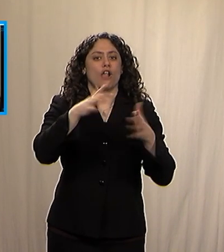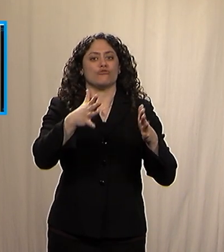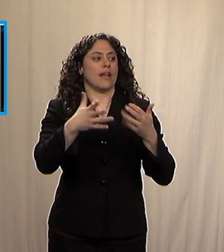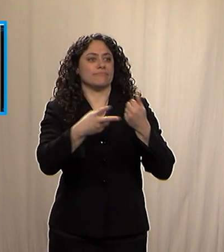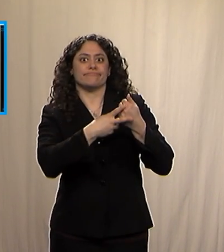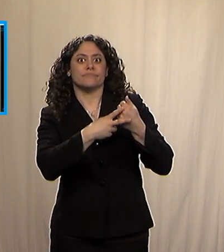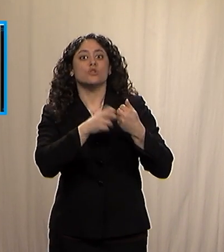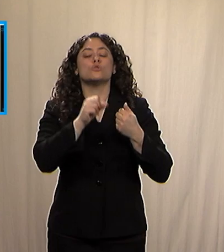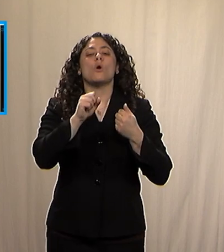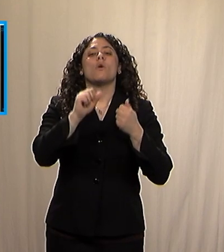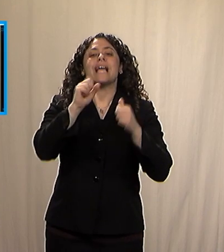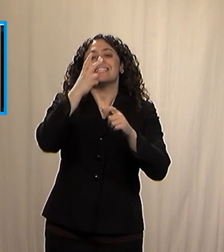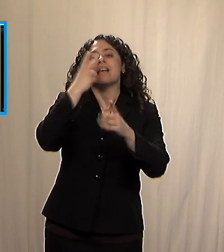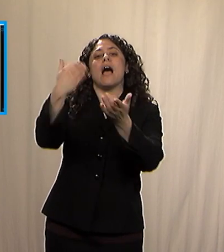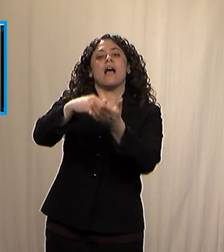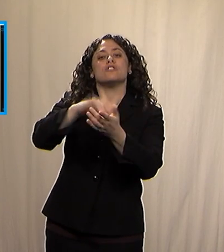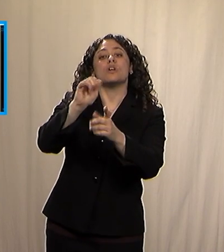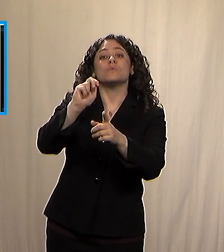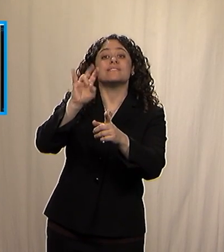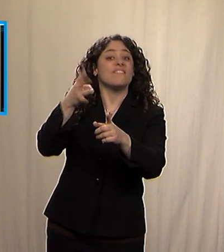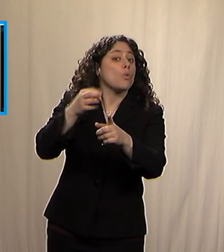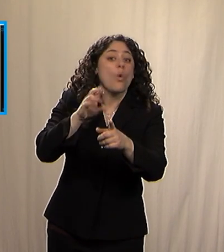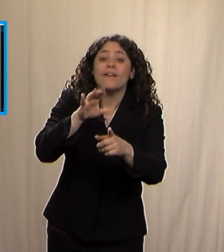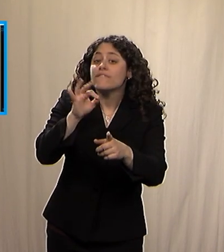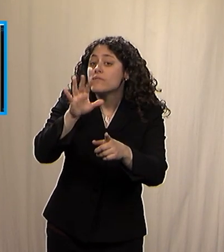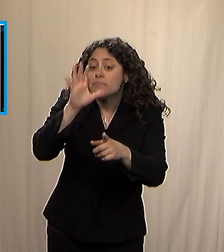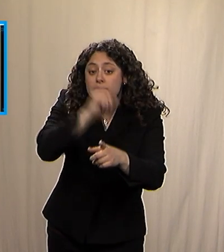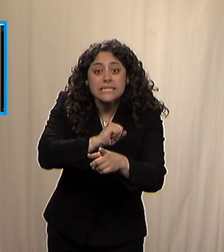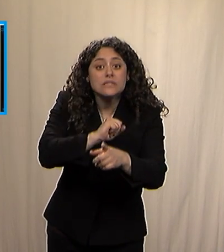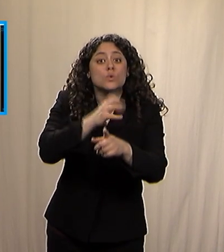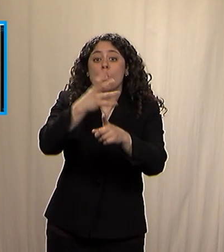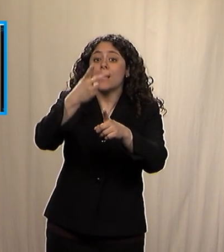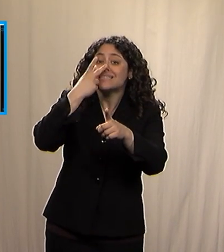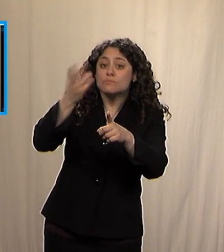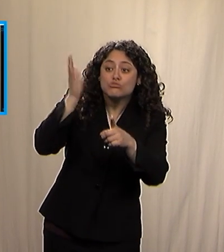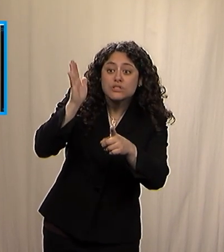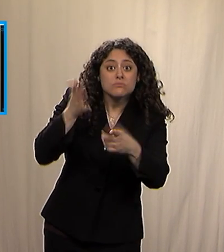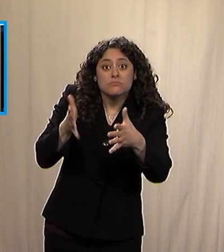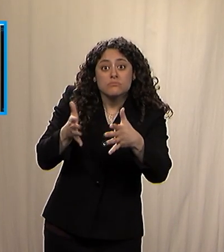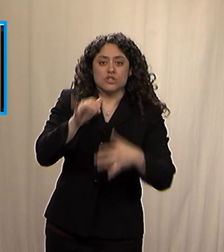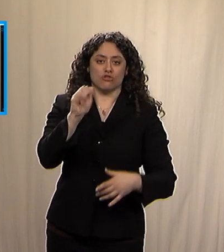So if people missed it today and they just want to see the presentation, they can do that on January 7th.